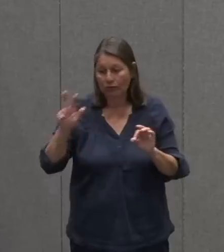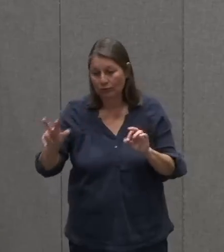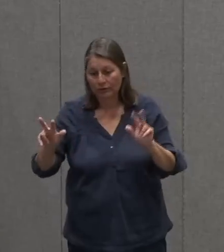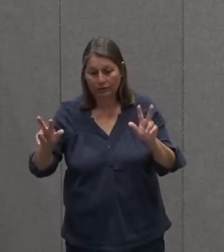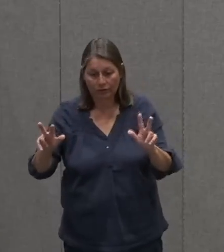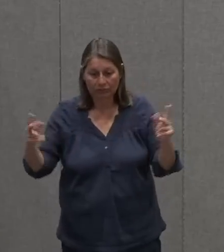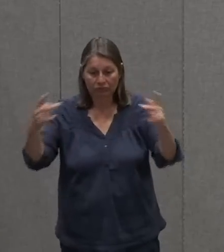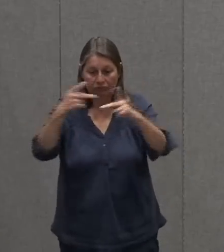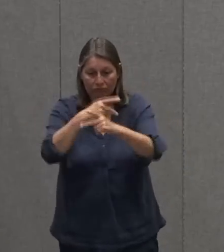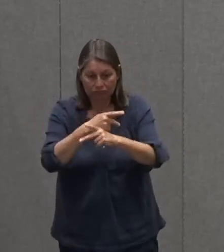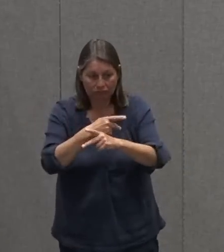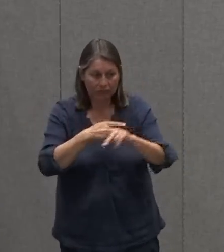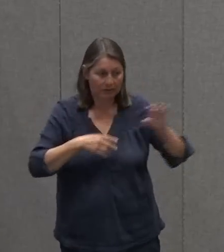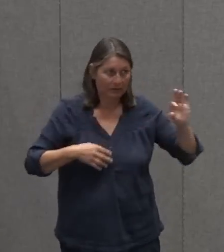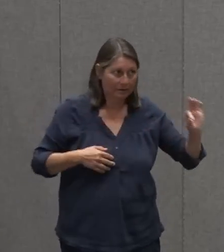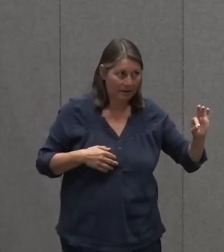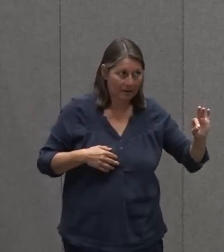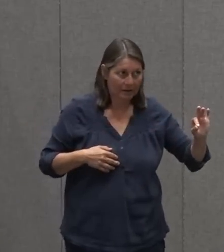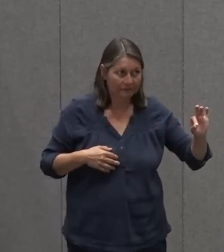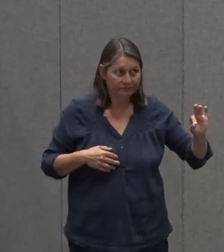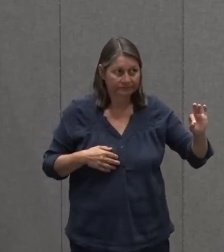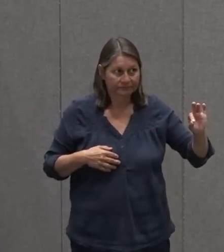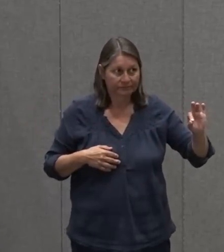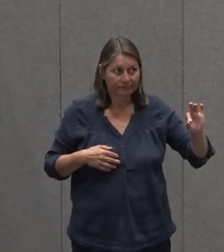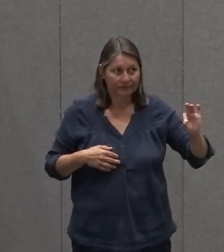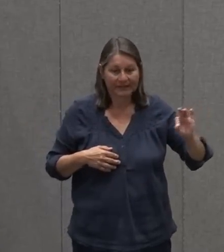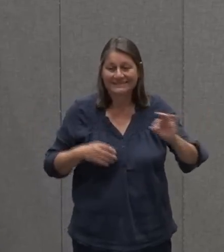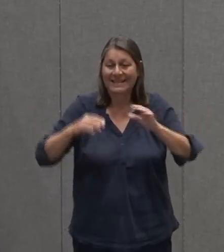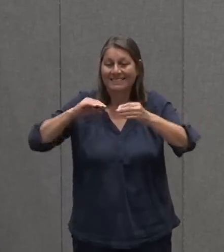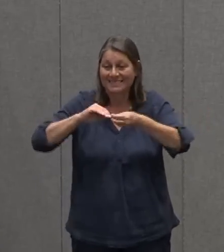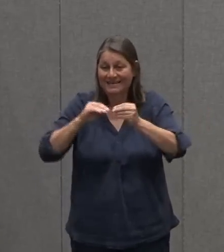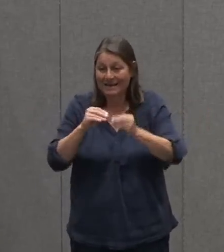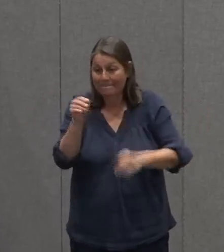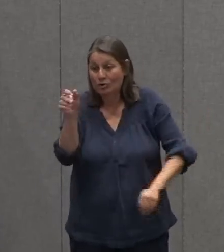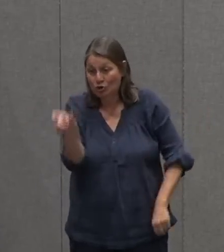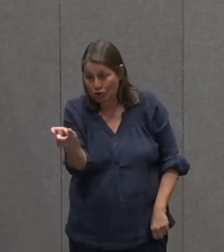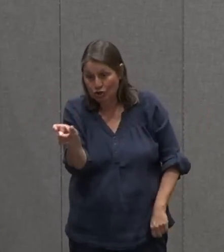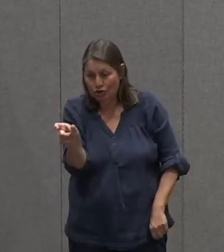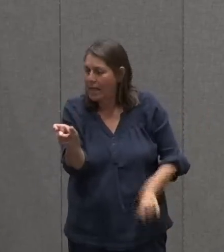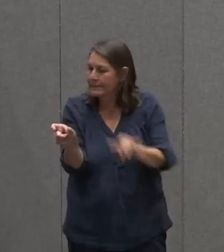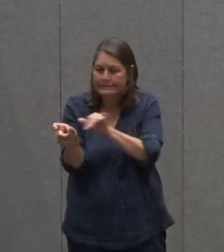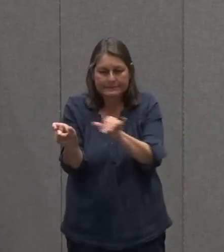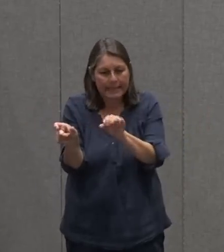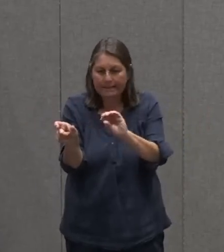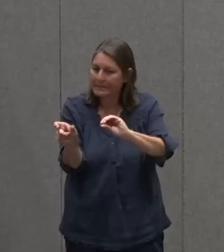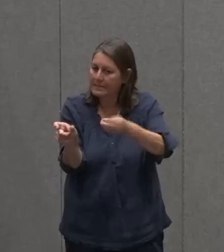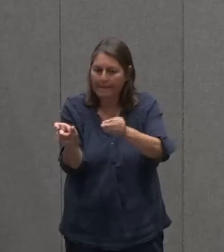It's a factor multiplied by the same factor that is a square number.